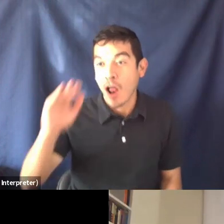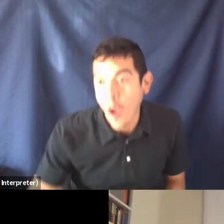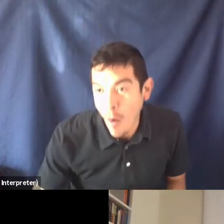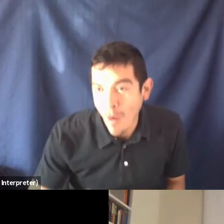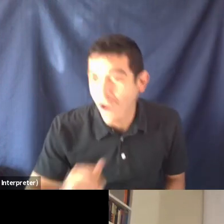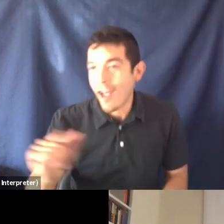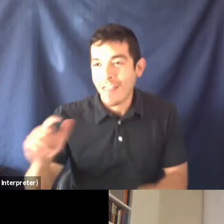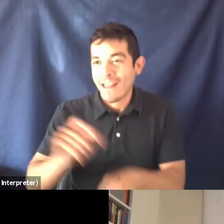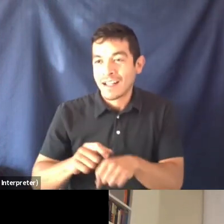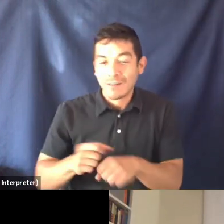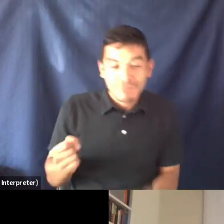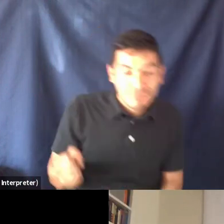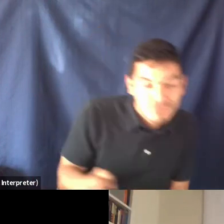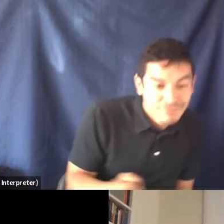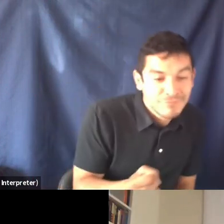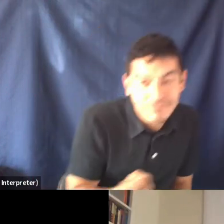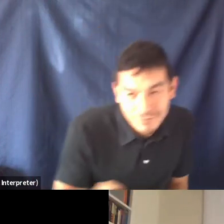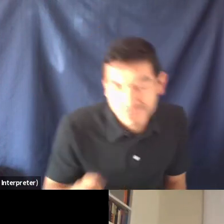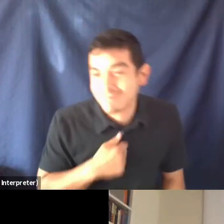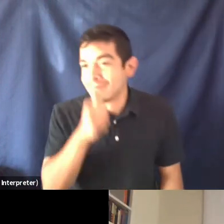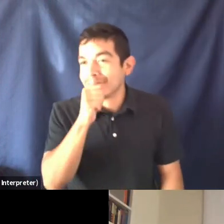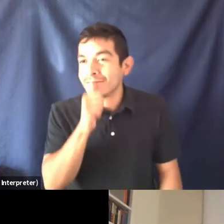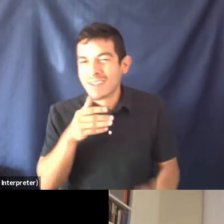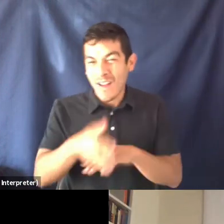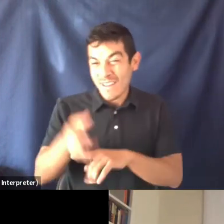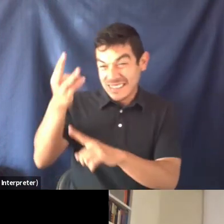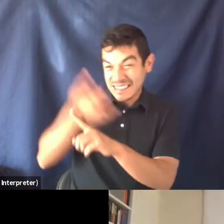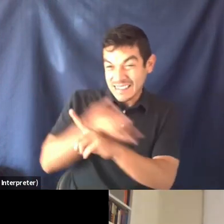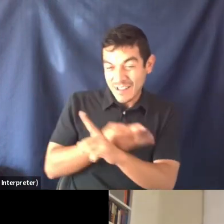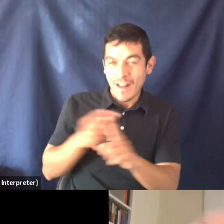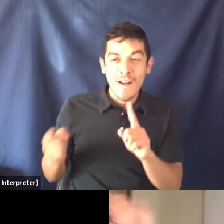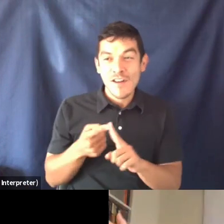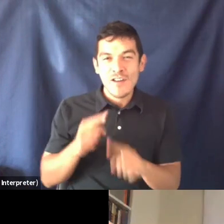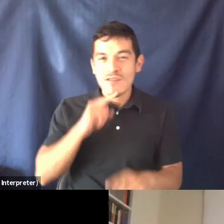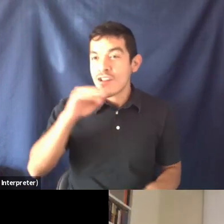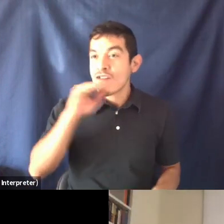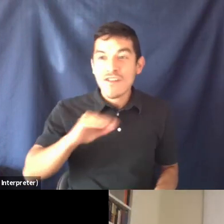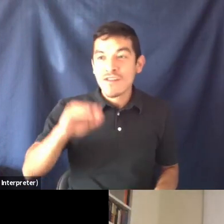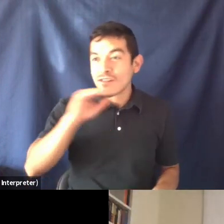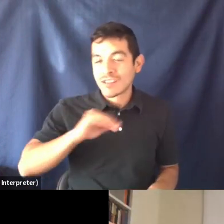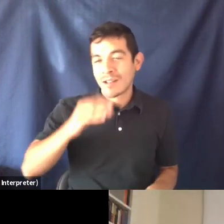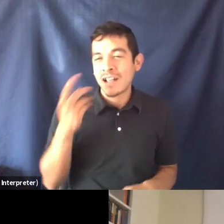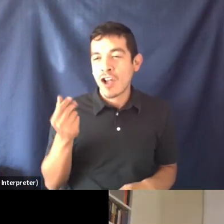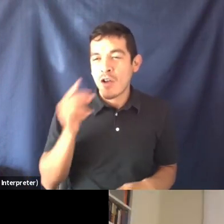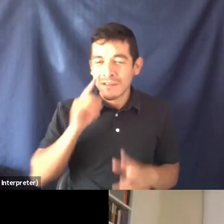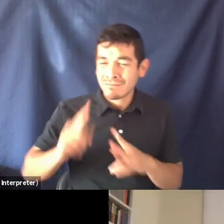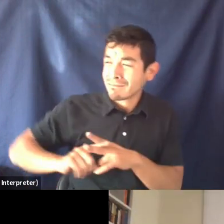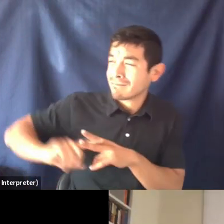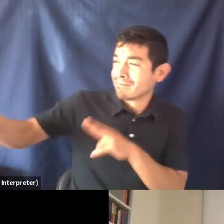And over time, over the six months of filming at first, it was really frustrating 'cause the dogs would just dart off, you know to unheard sounds by me